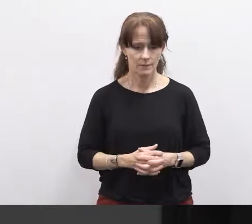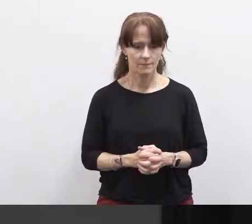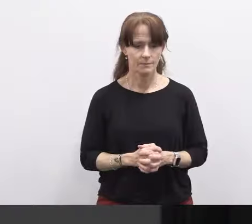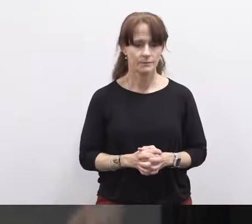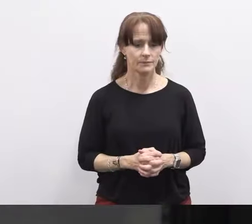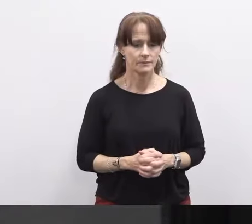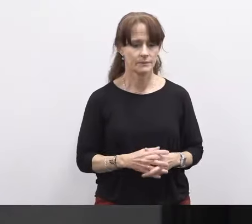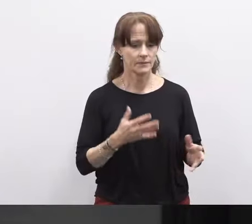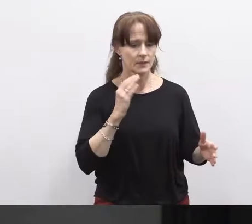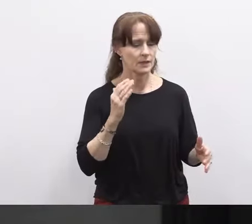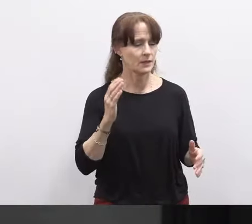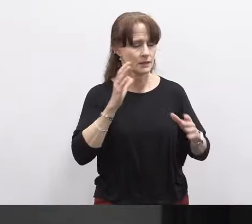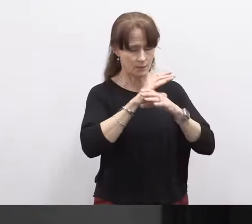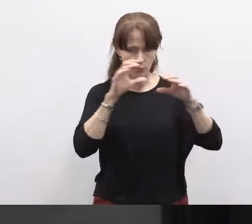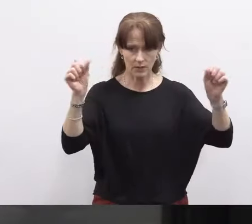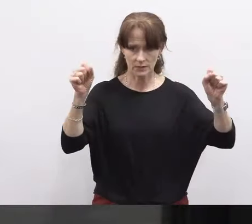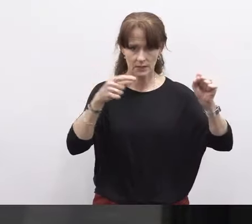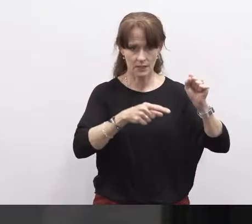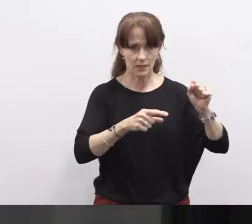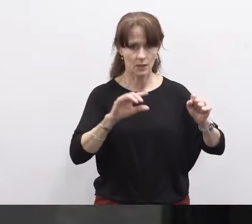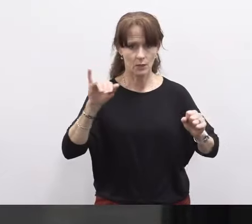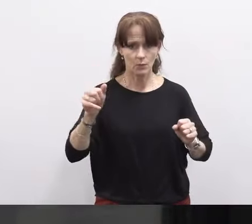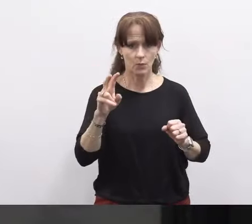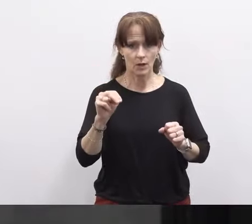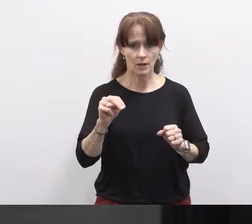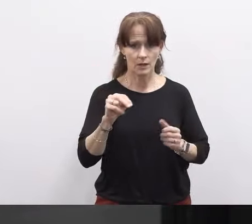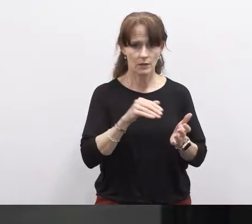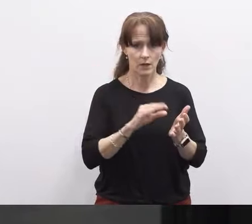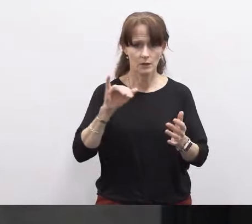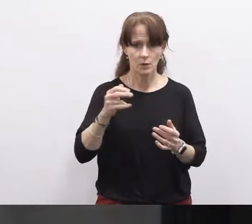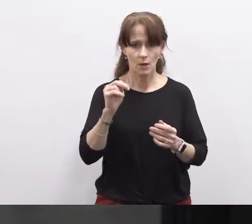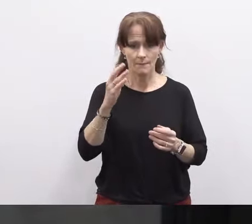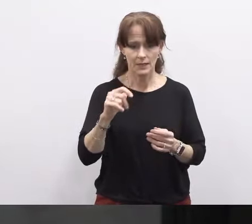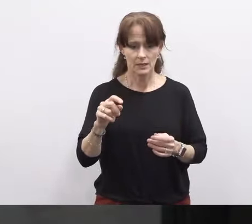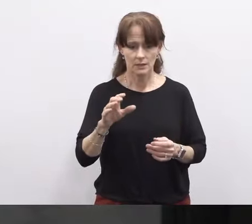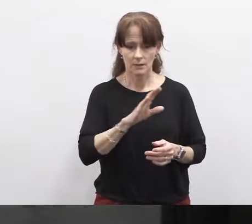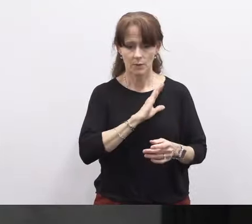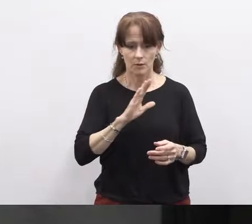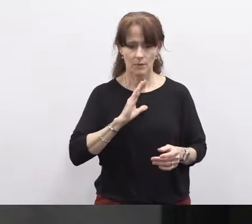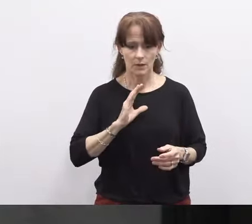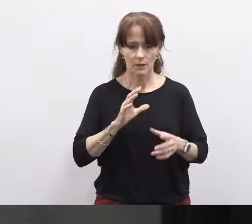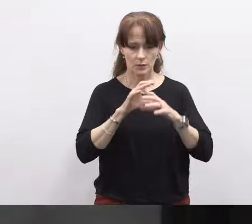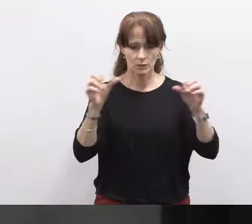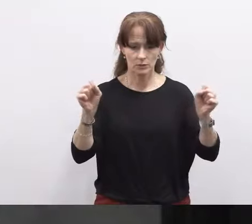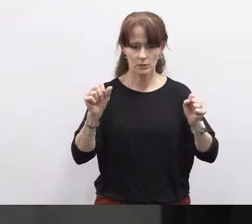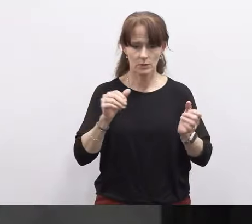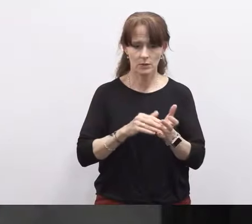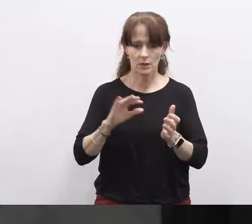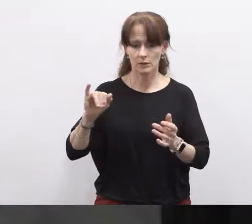Greeting board president, Dr. Juan Benitez, board members, superintendent Dr. Jill Baker